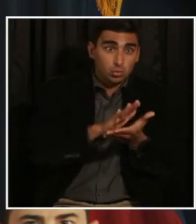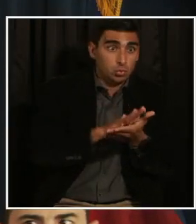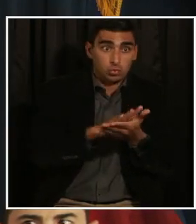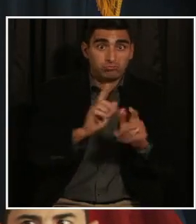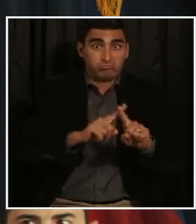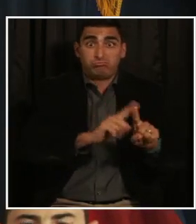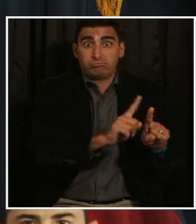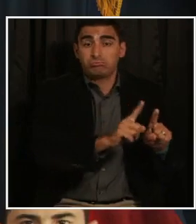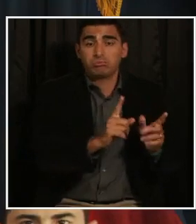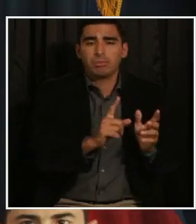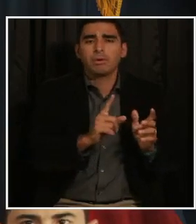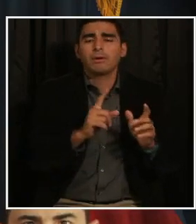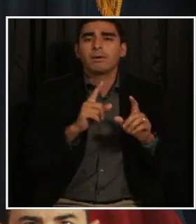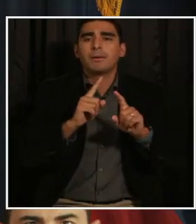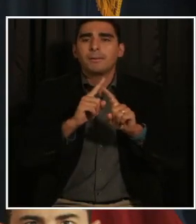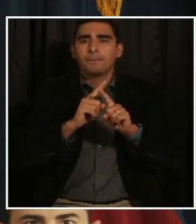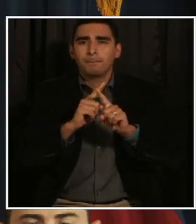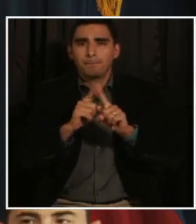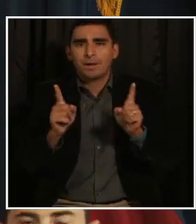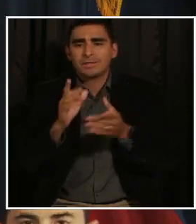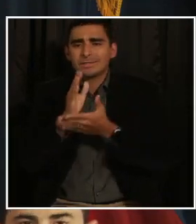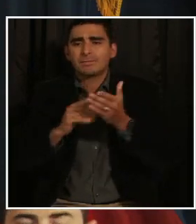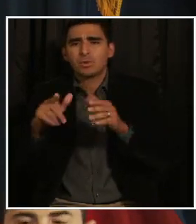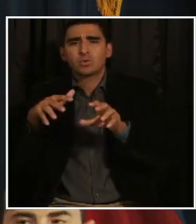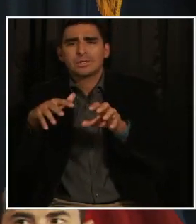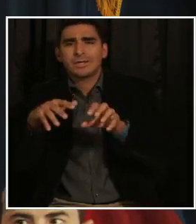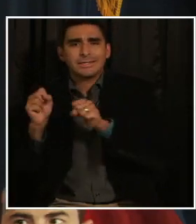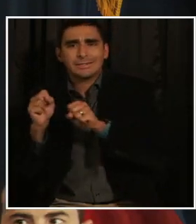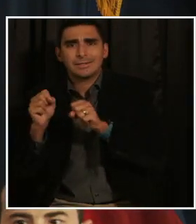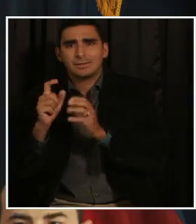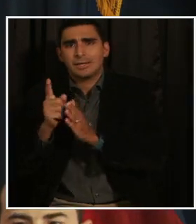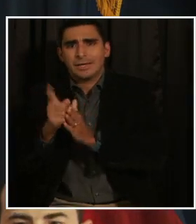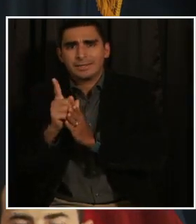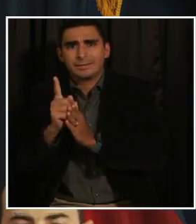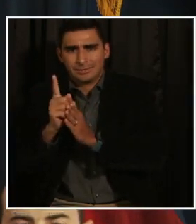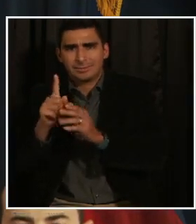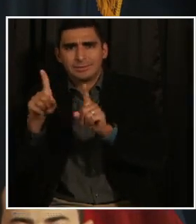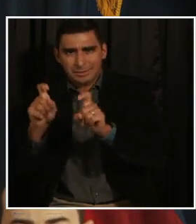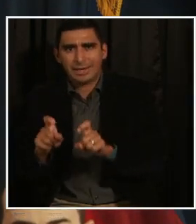particularly some of the instant tests which were mentioned in the president's remarks we are trying